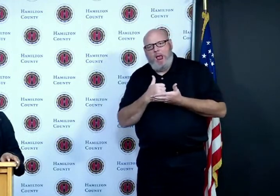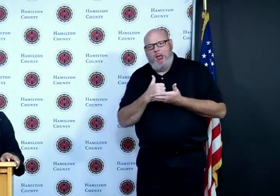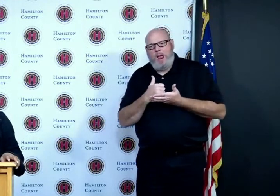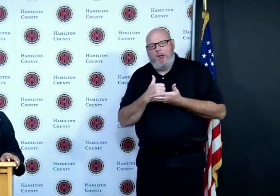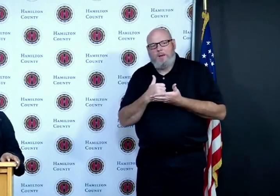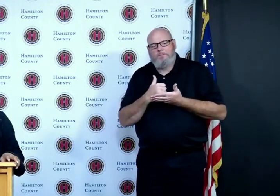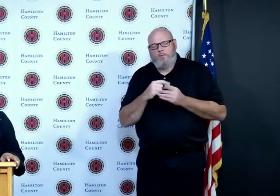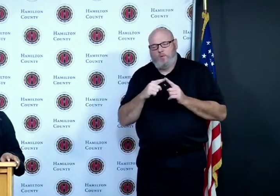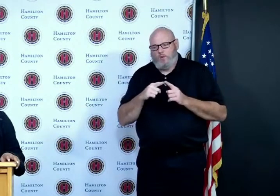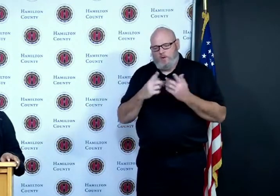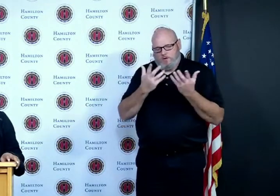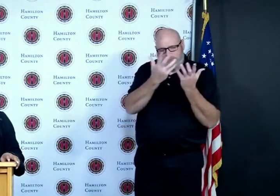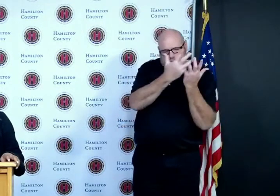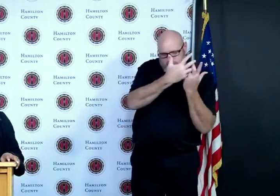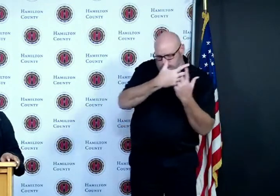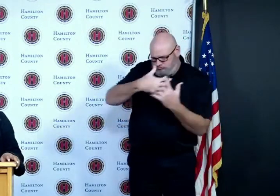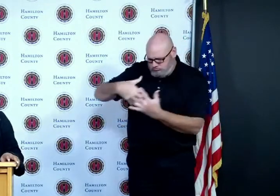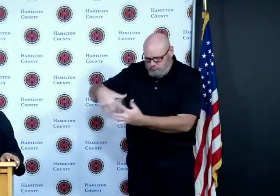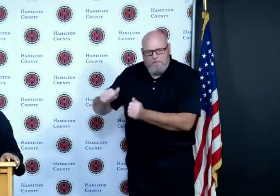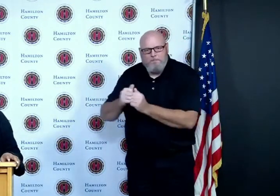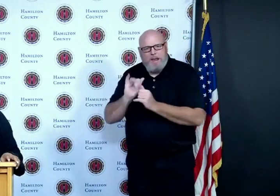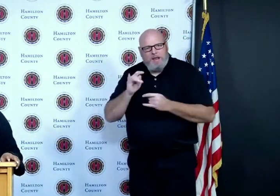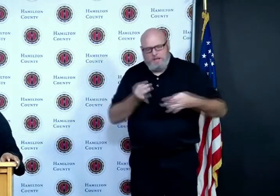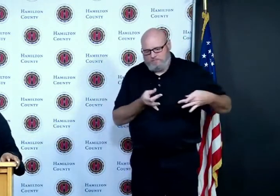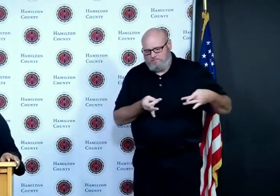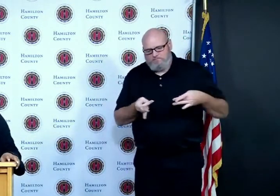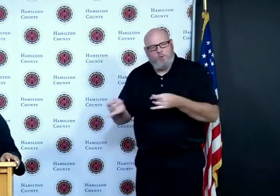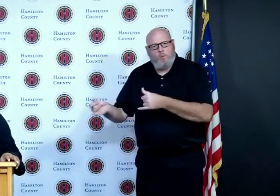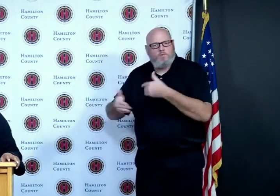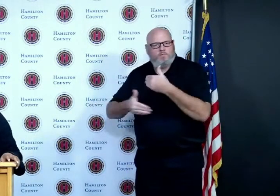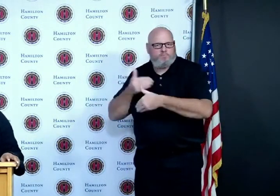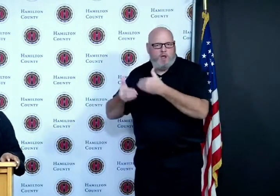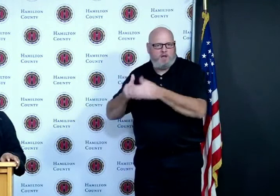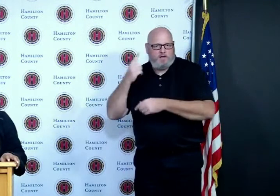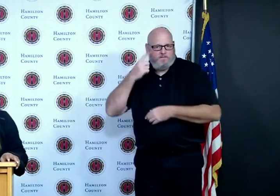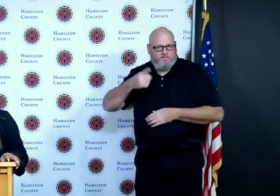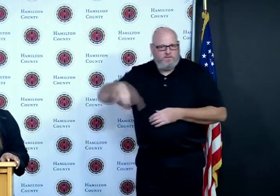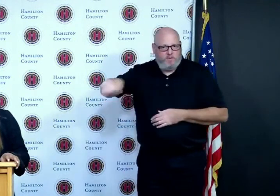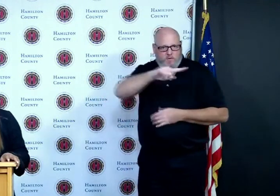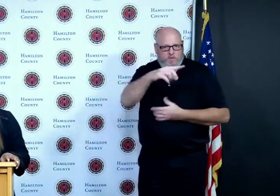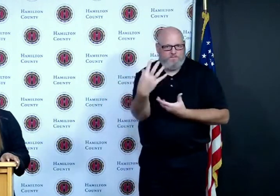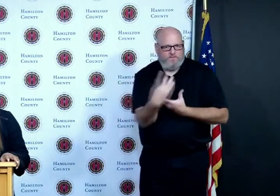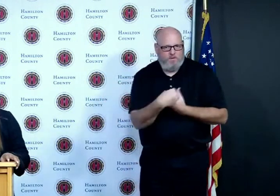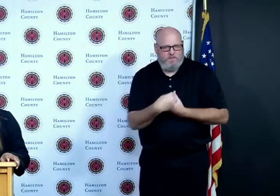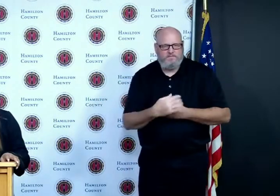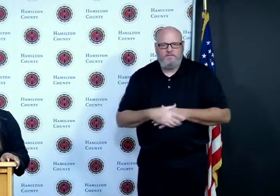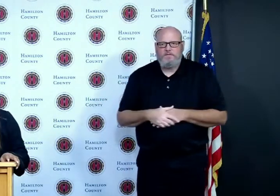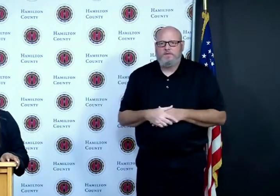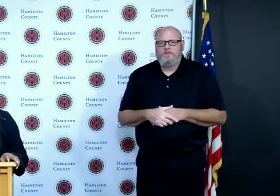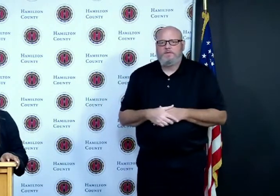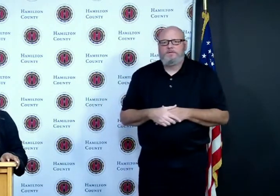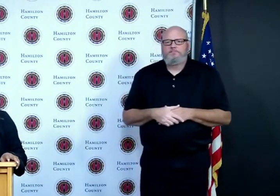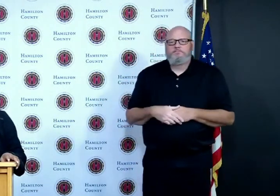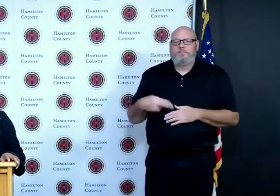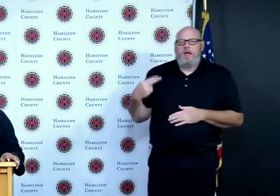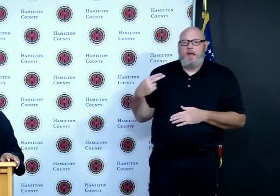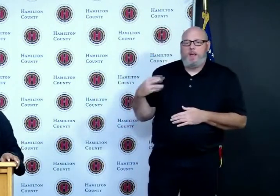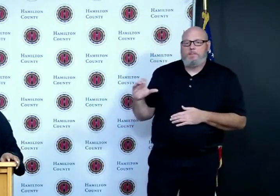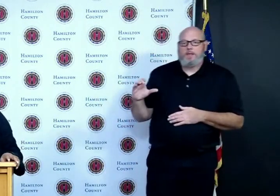our economic recovery Hamilton County as mentioned earlier we we have received the 15 million dollars